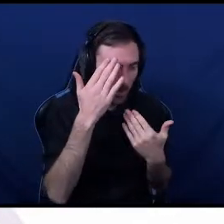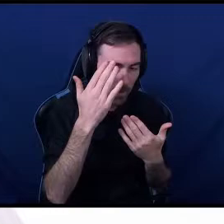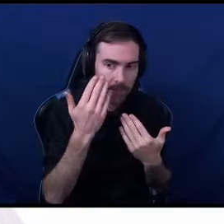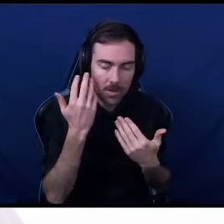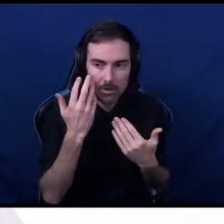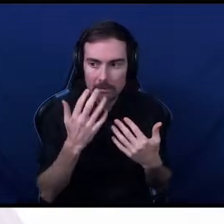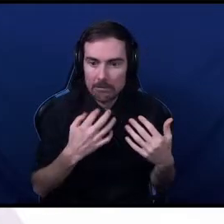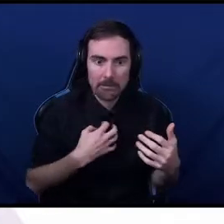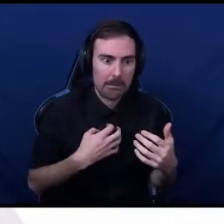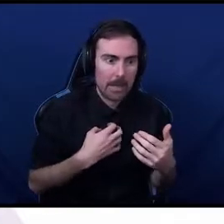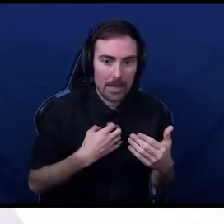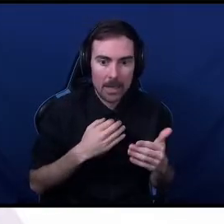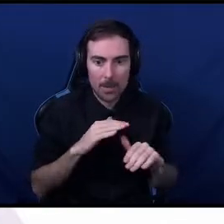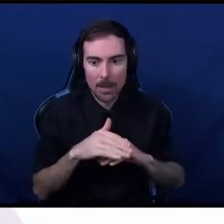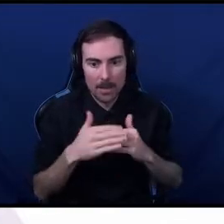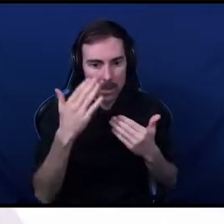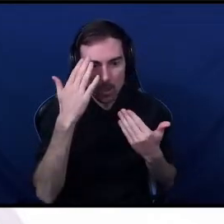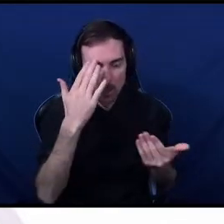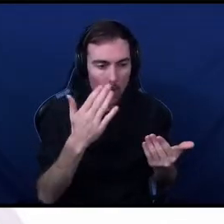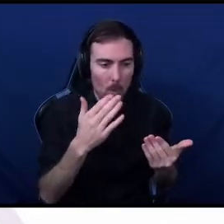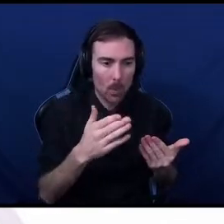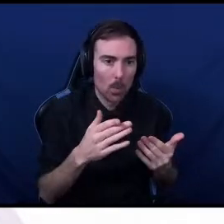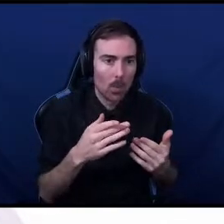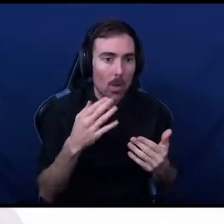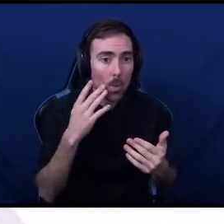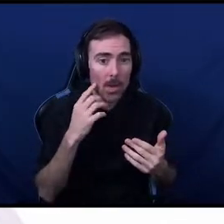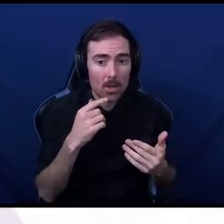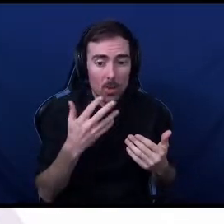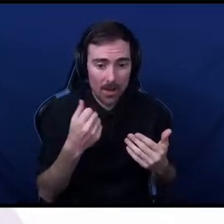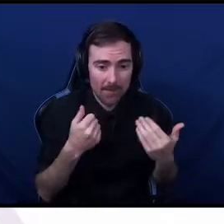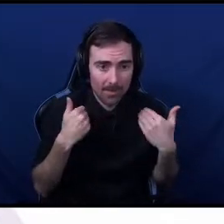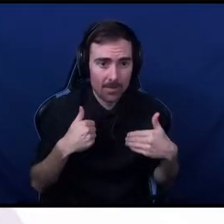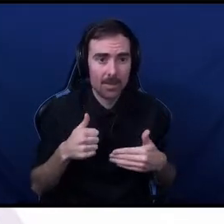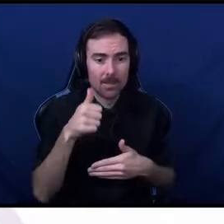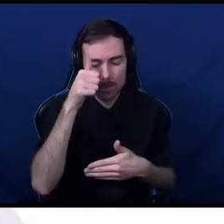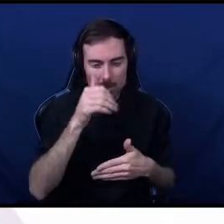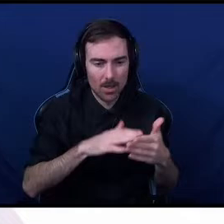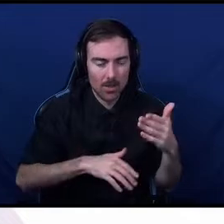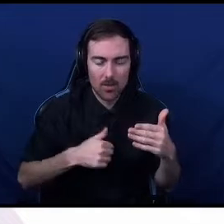someone and their lived experiences that you can't interact with. It's it's really about framing it in a different